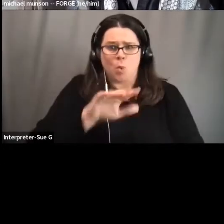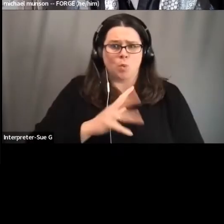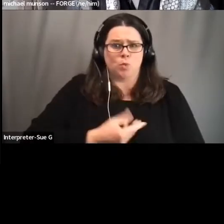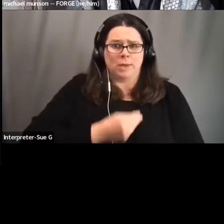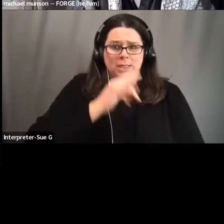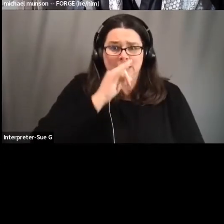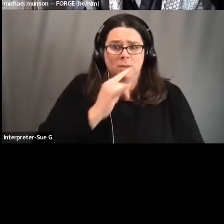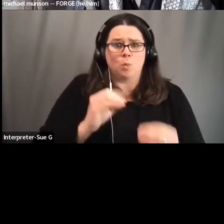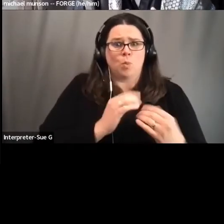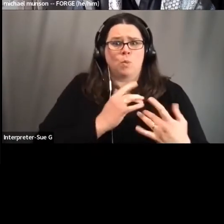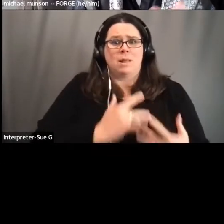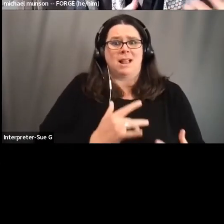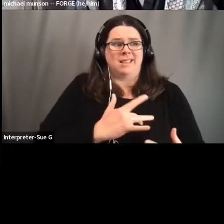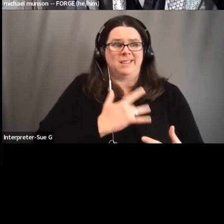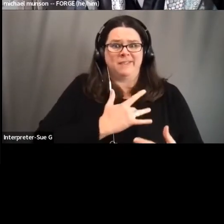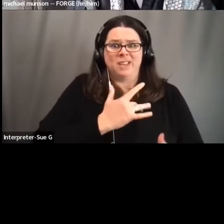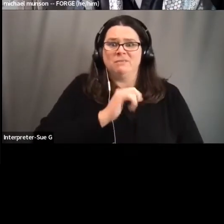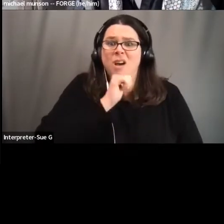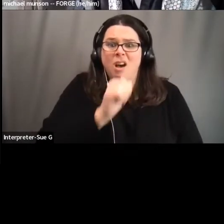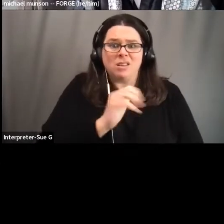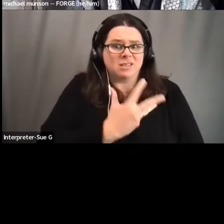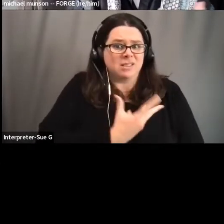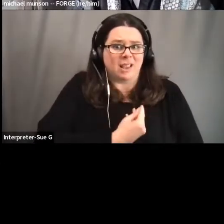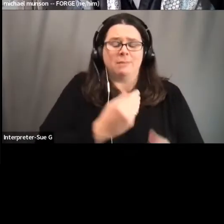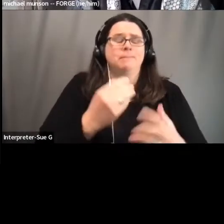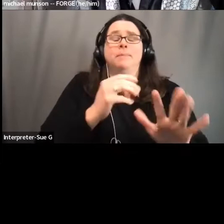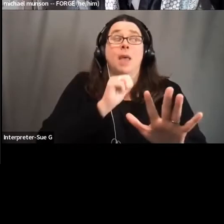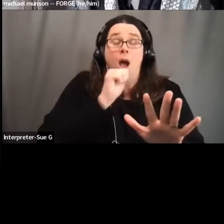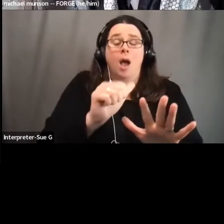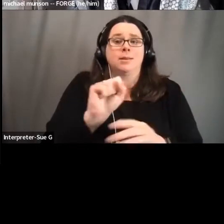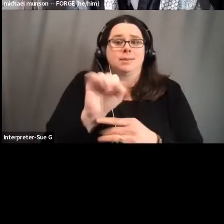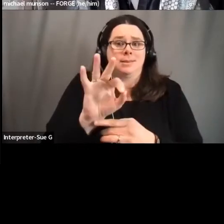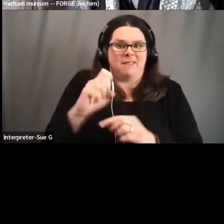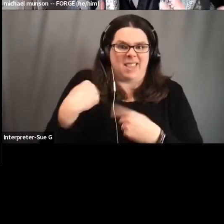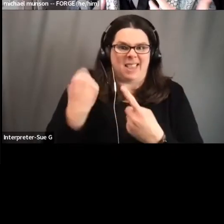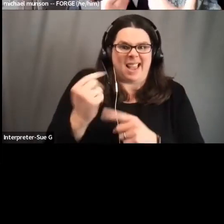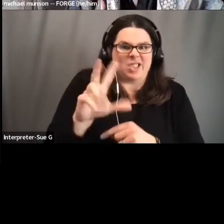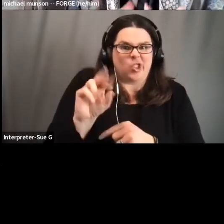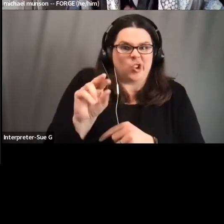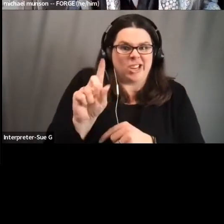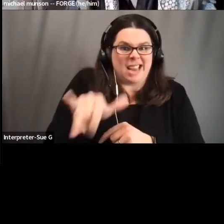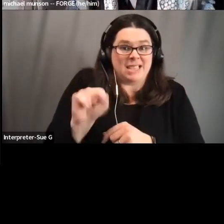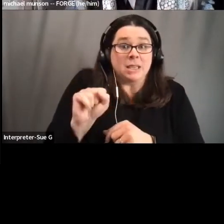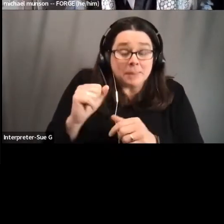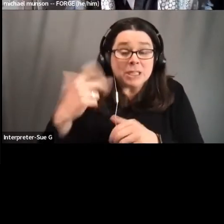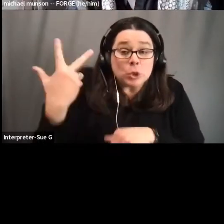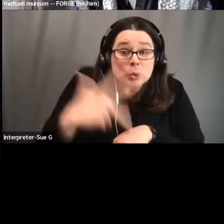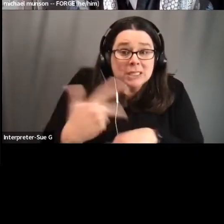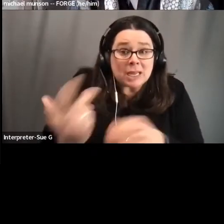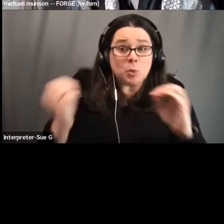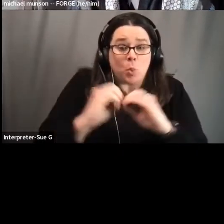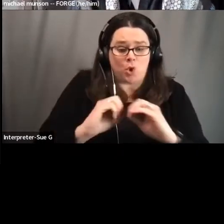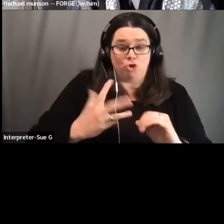to feel unsafe in the last 30 days. So like more than three times of trans kids feel more unsafe